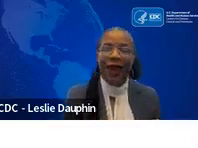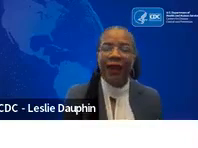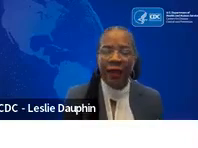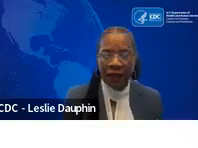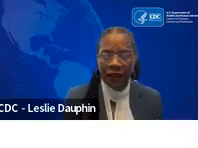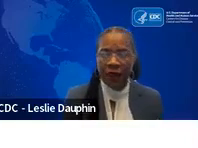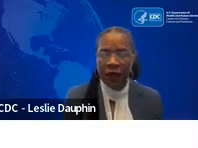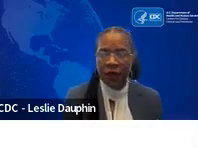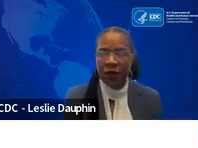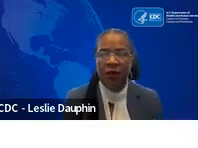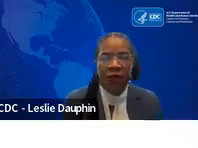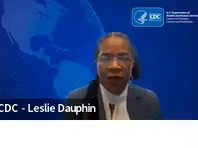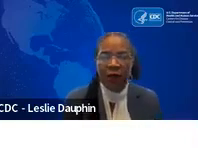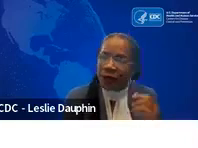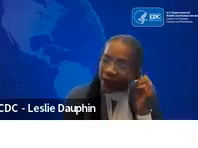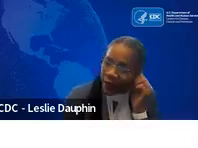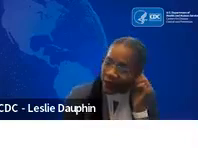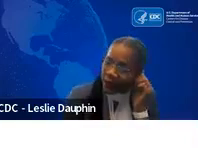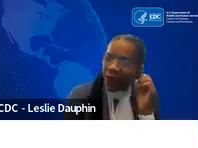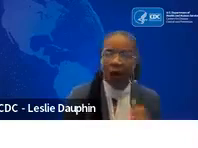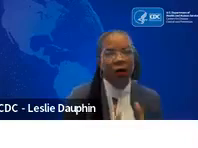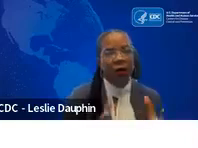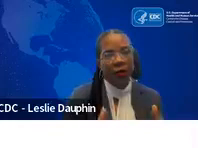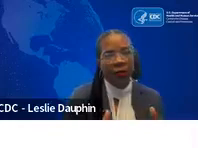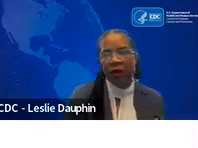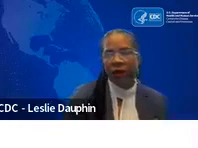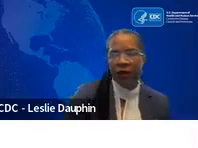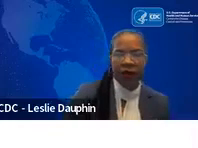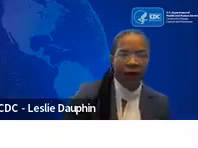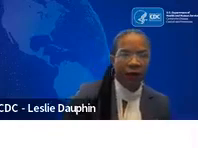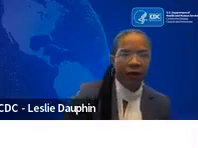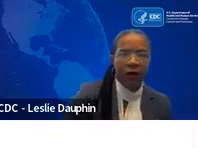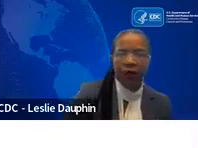and collective progress towards some intended outcomes of the grant over time.